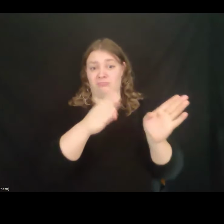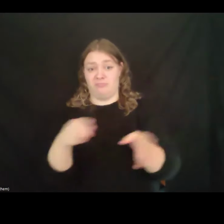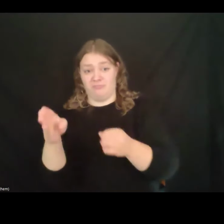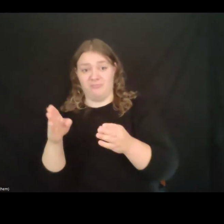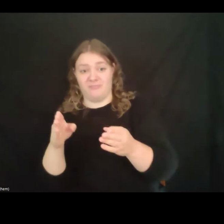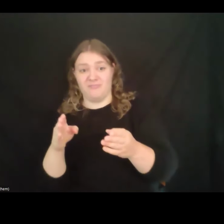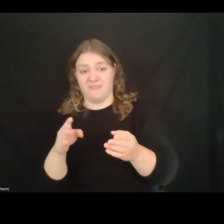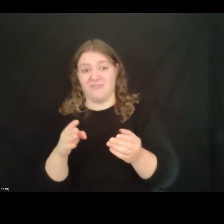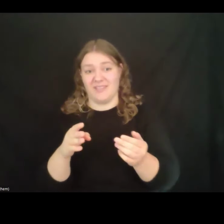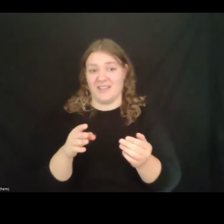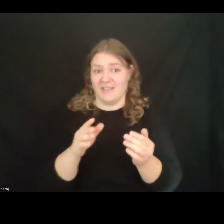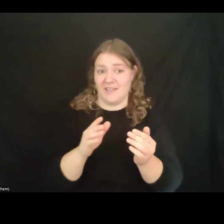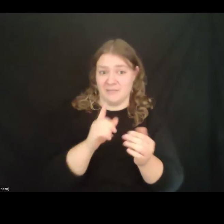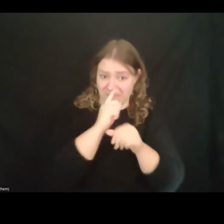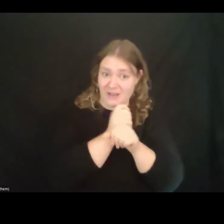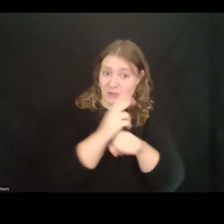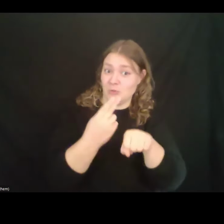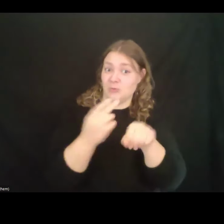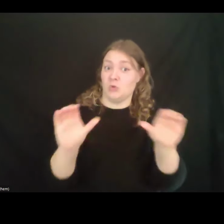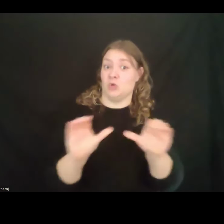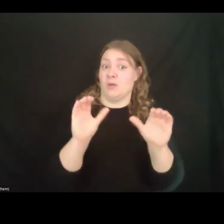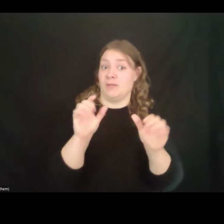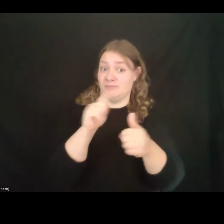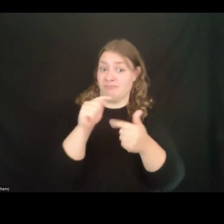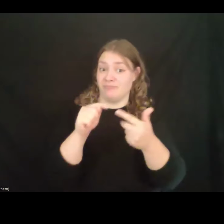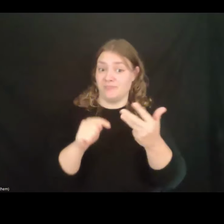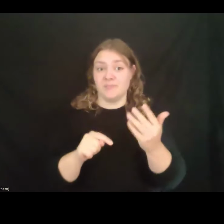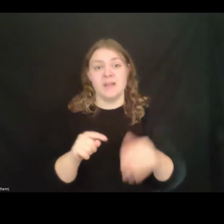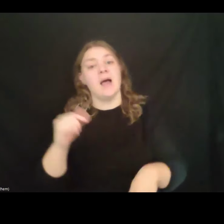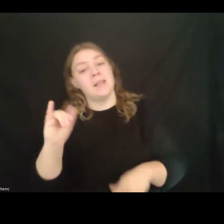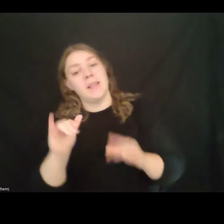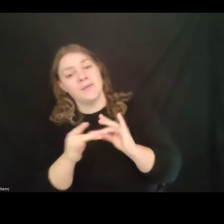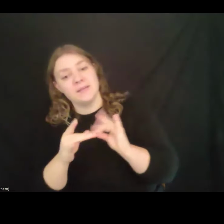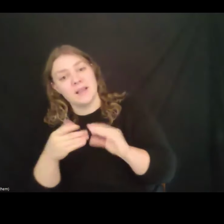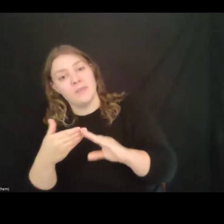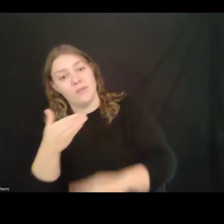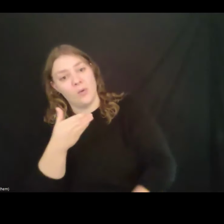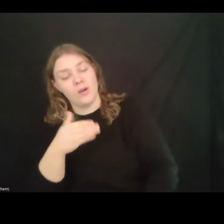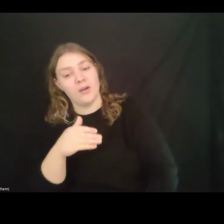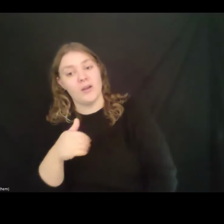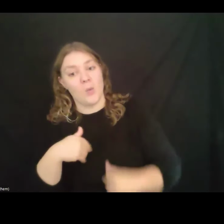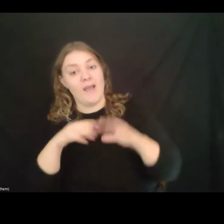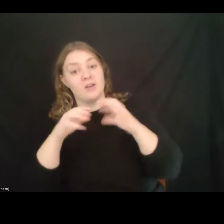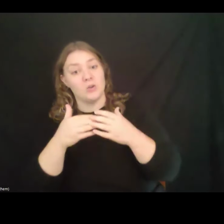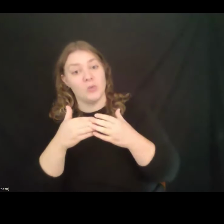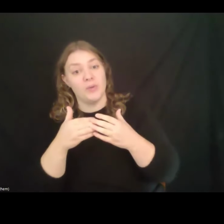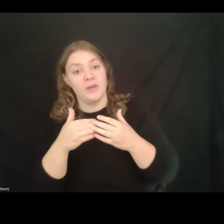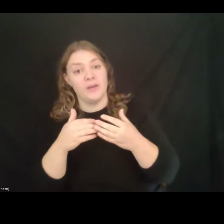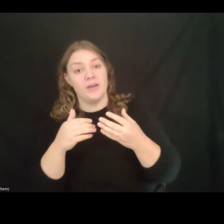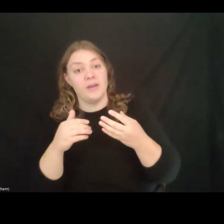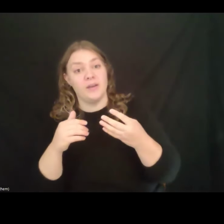implementing those things so like we said earlier we have a group every first and third Tuesdays of